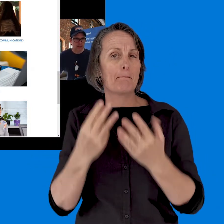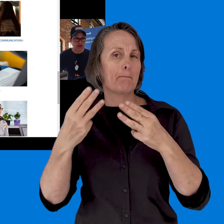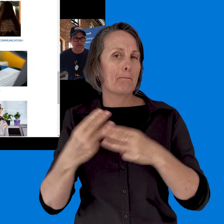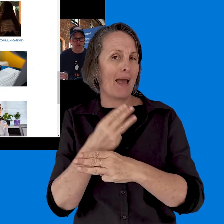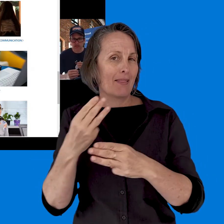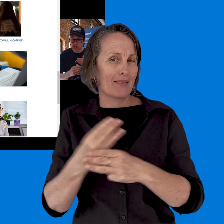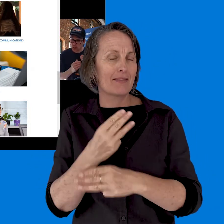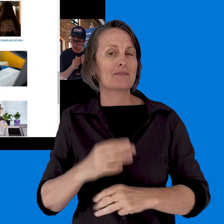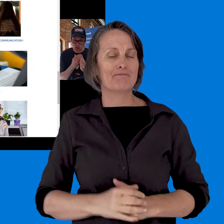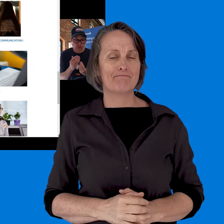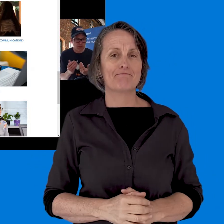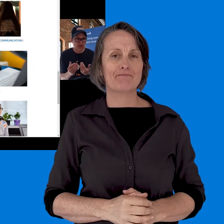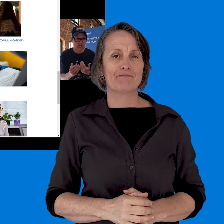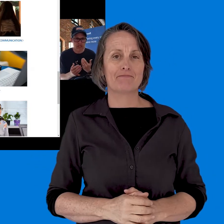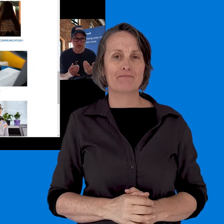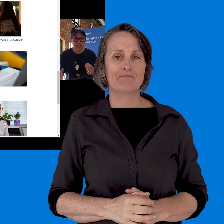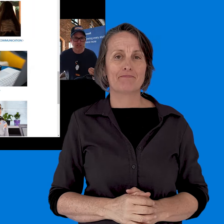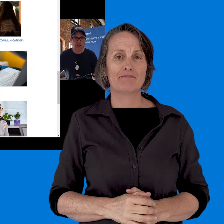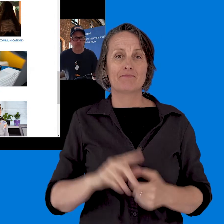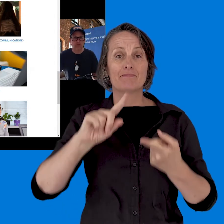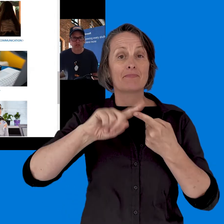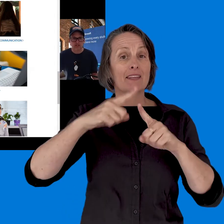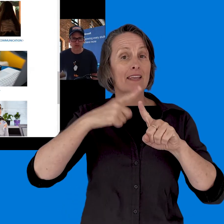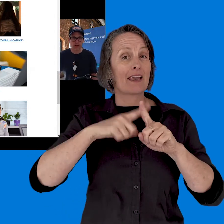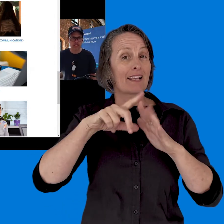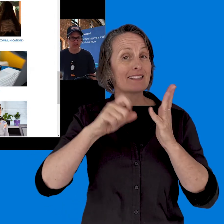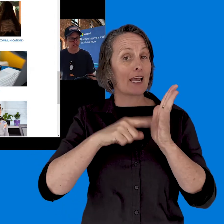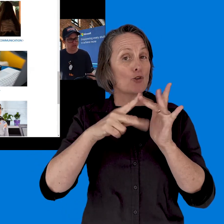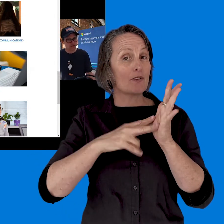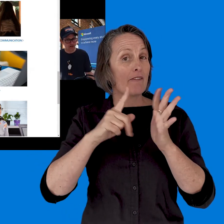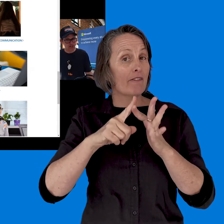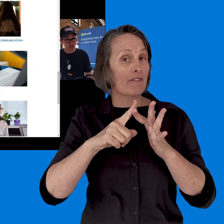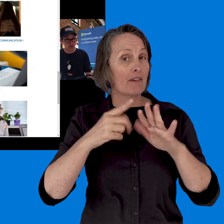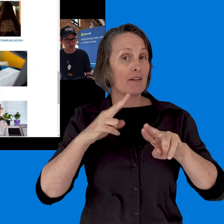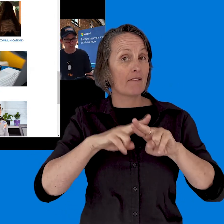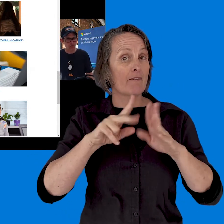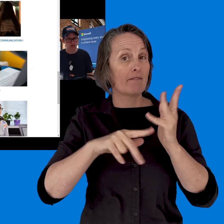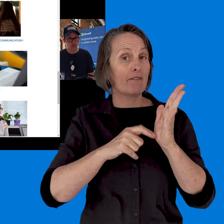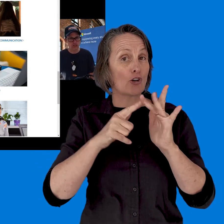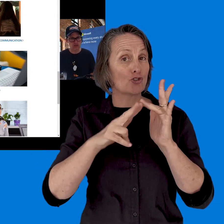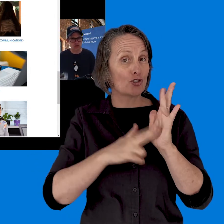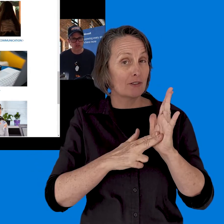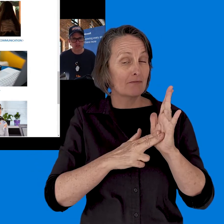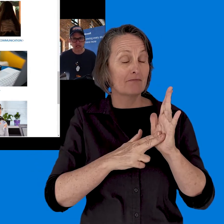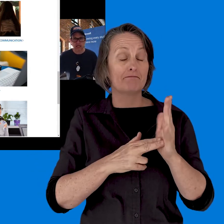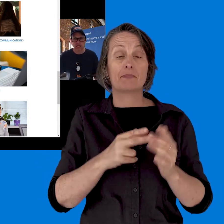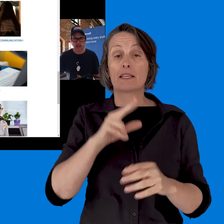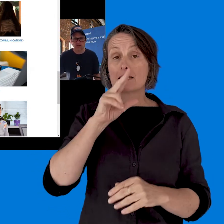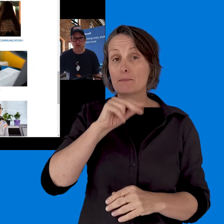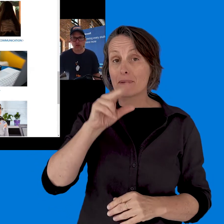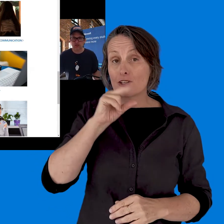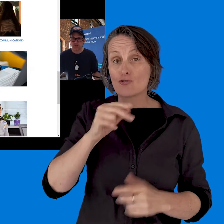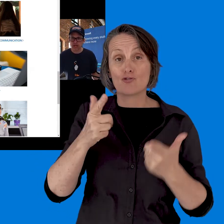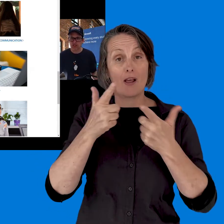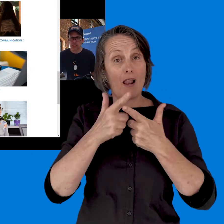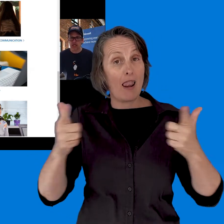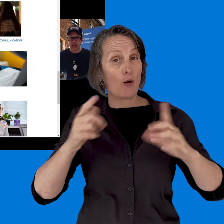Very much a lot of what we've covered here is in their. Stuff around executive function. We've built some resources in there for you speech, language,